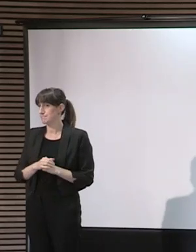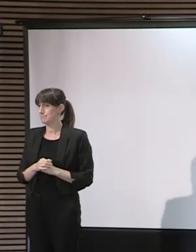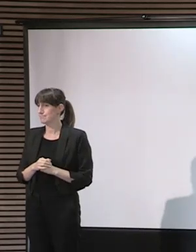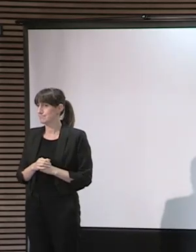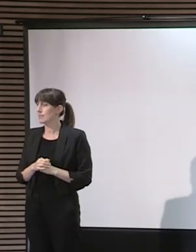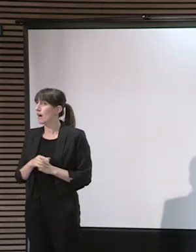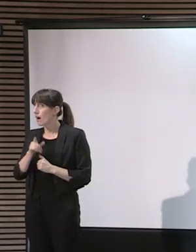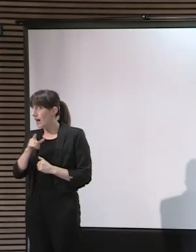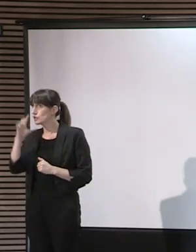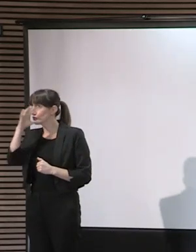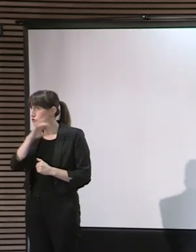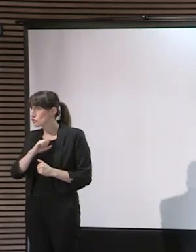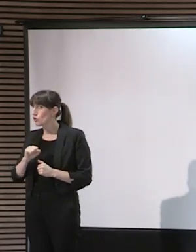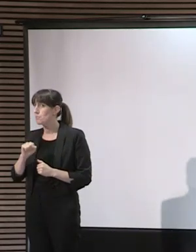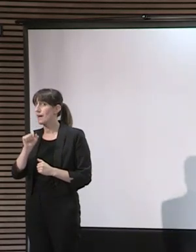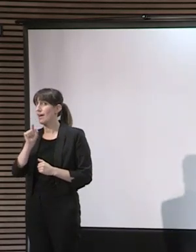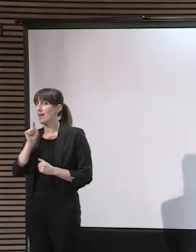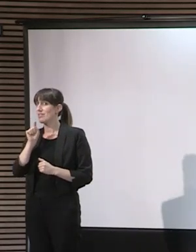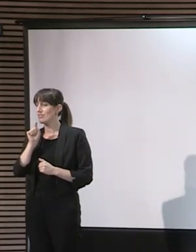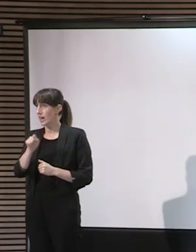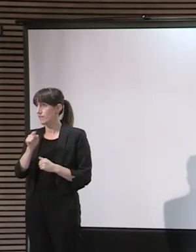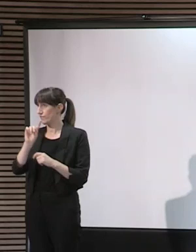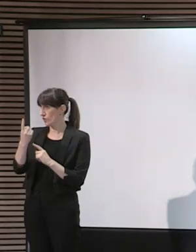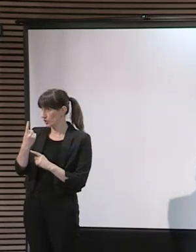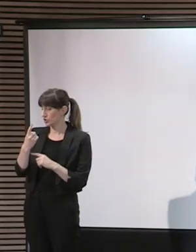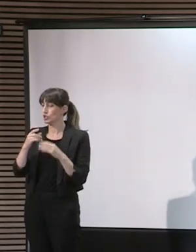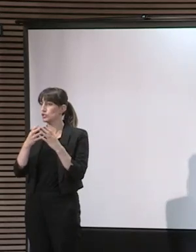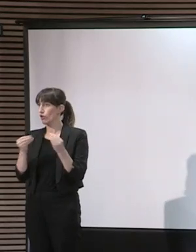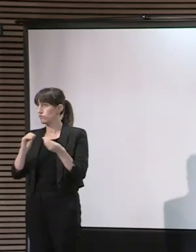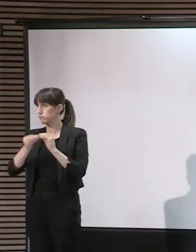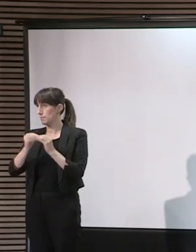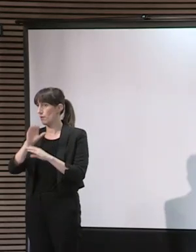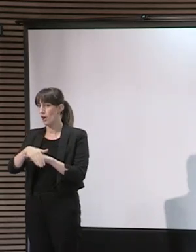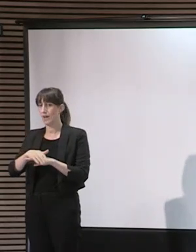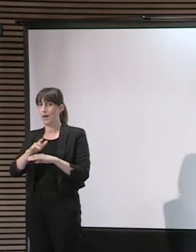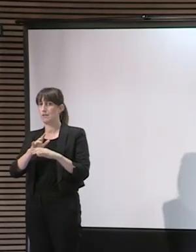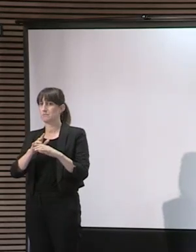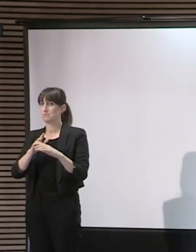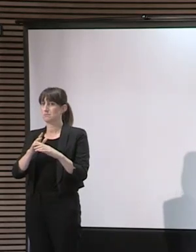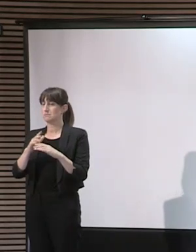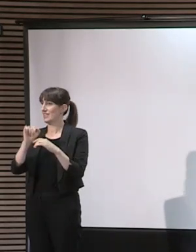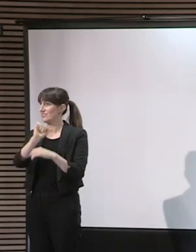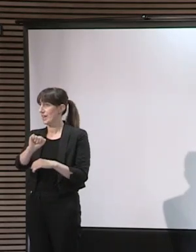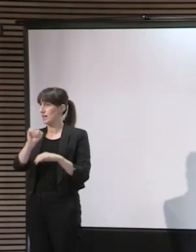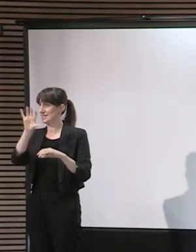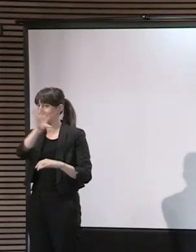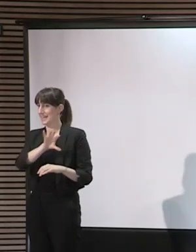be problematic. It's ultimately over to Australia. I would anticipate that they'd probably want to resolve that